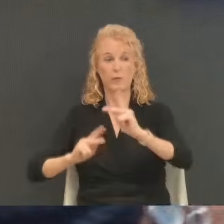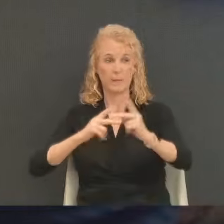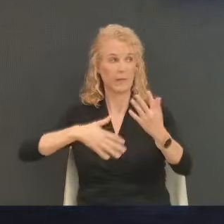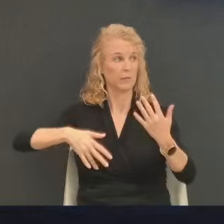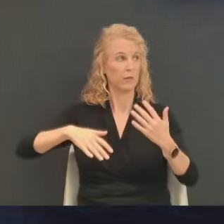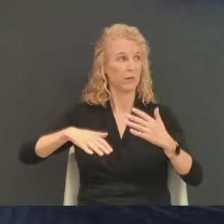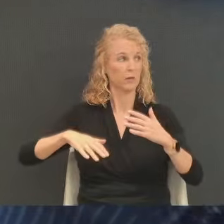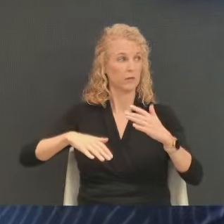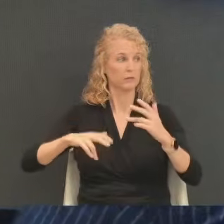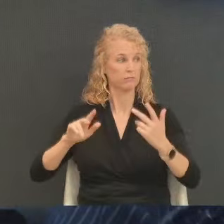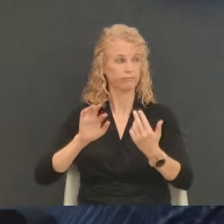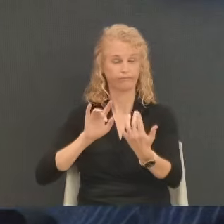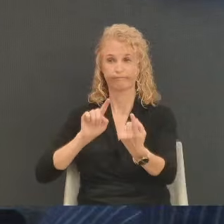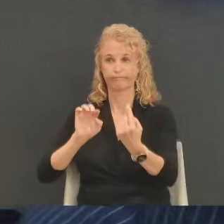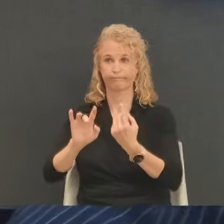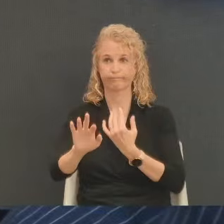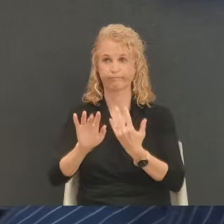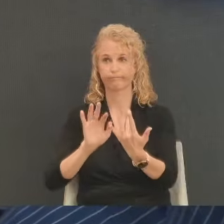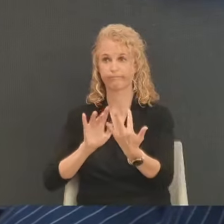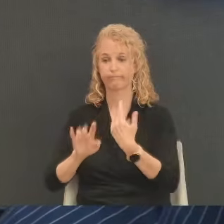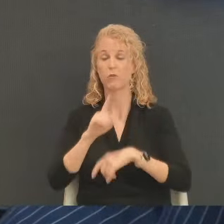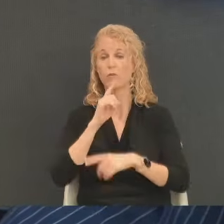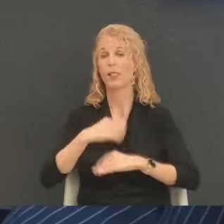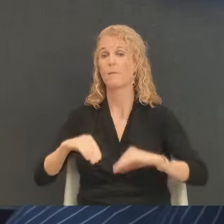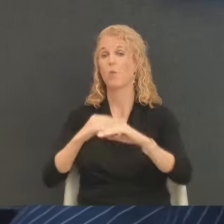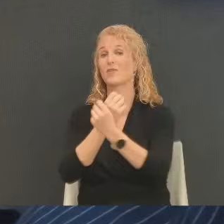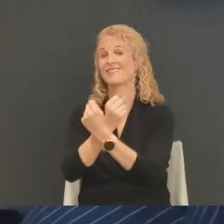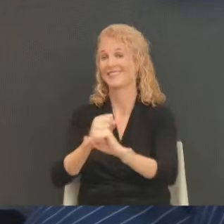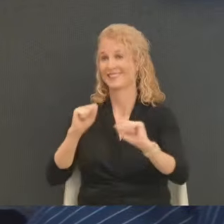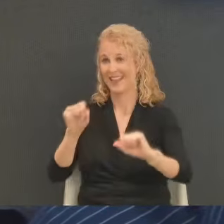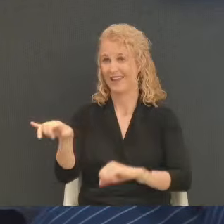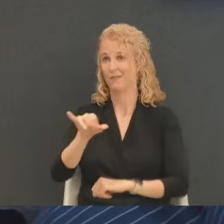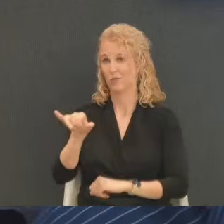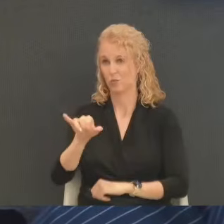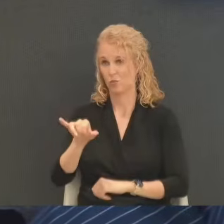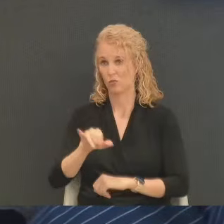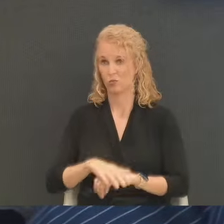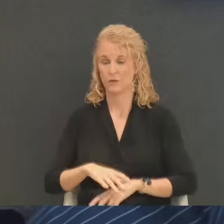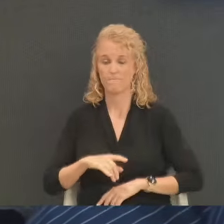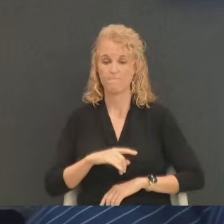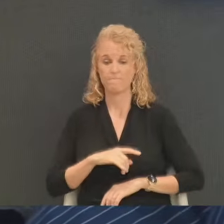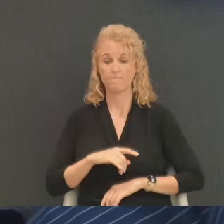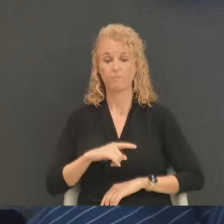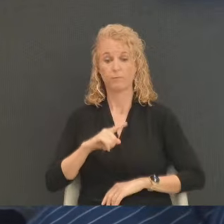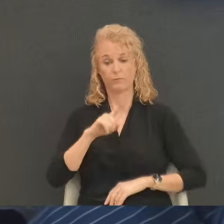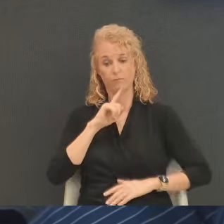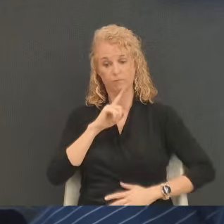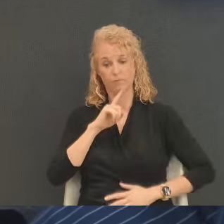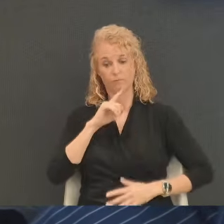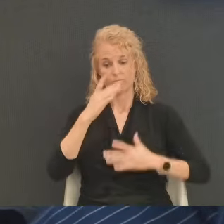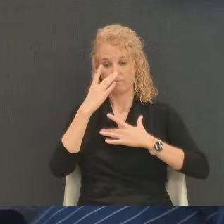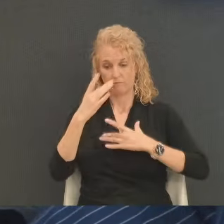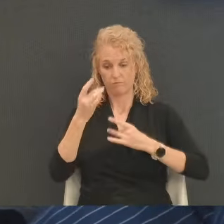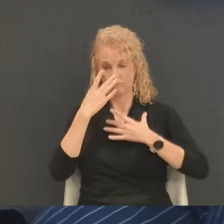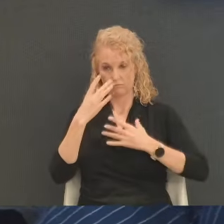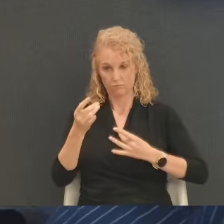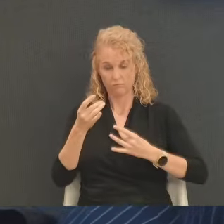accessible, it improves safety in that facility. And so I am I am very interested in getting these